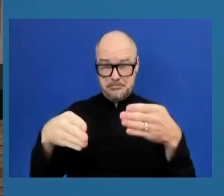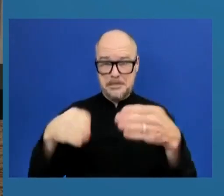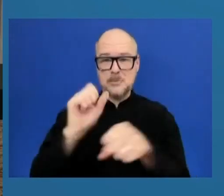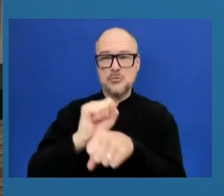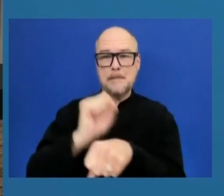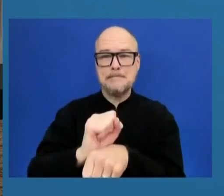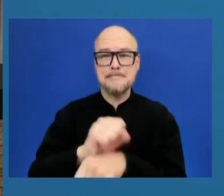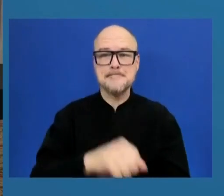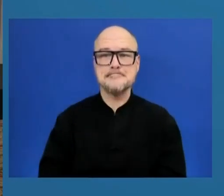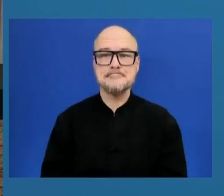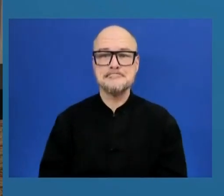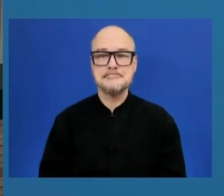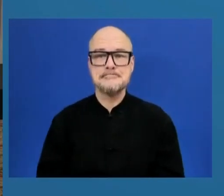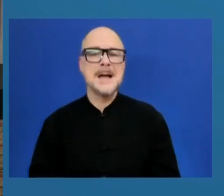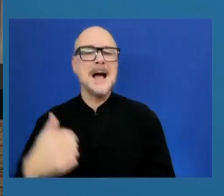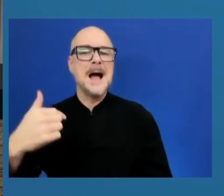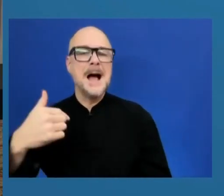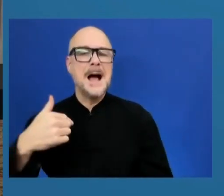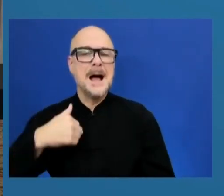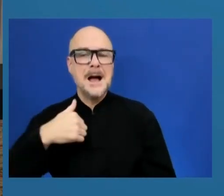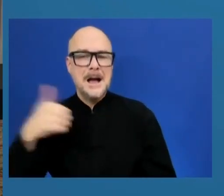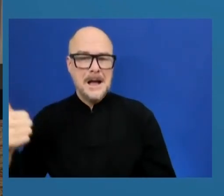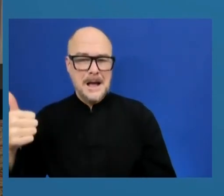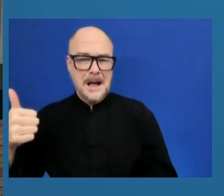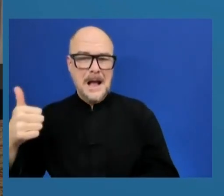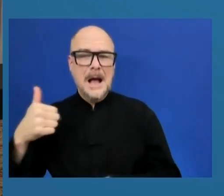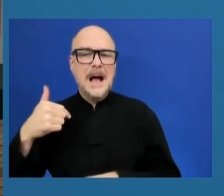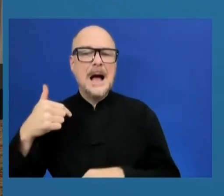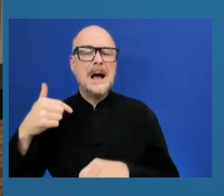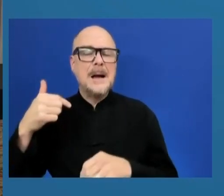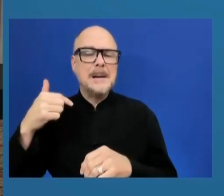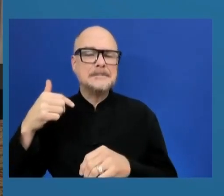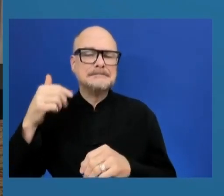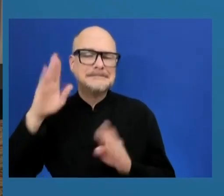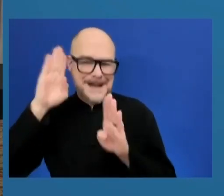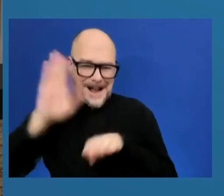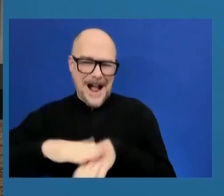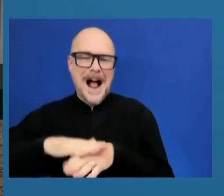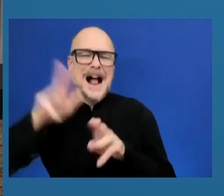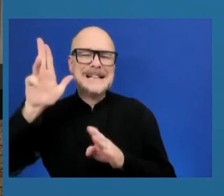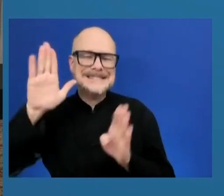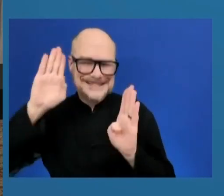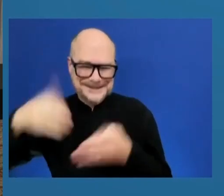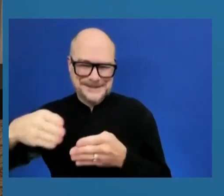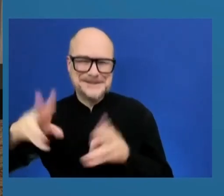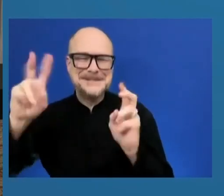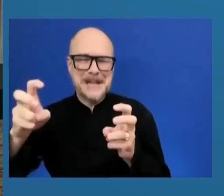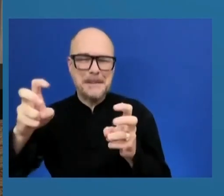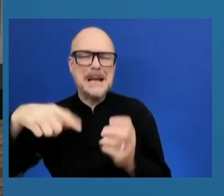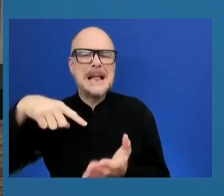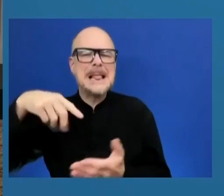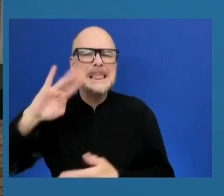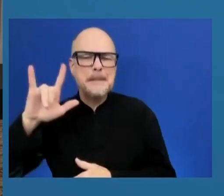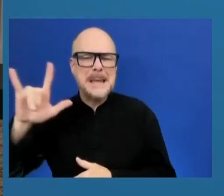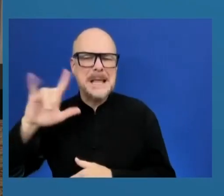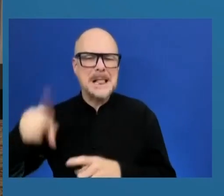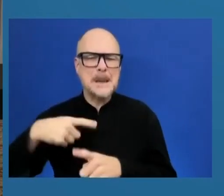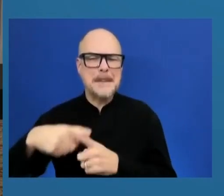I'm, I'm still holding, uh, I'm holding my horses on off topic, but on topic the bill about credit card process purchases of ammunition.